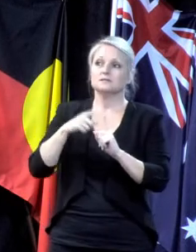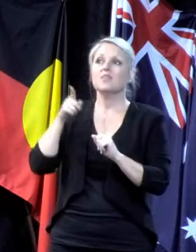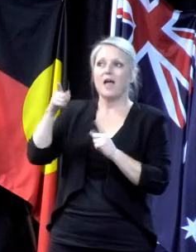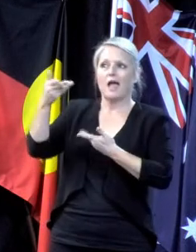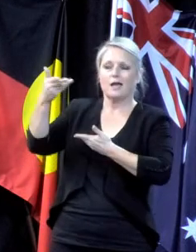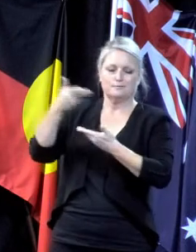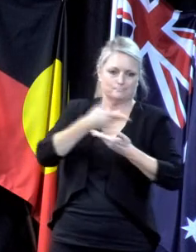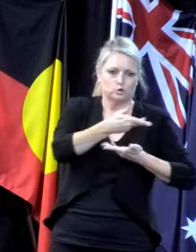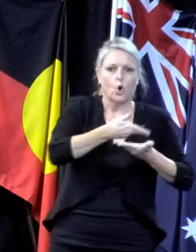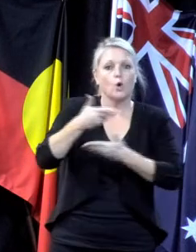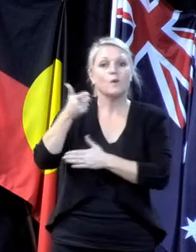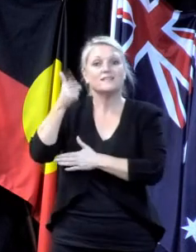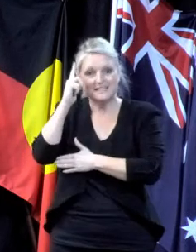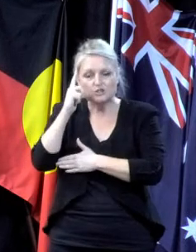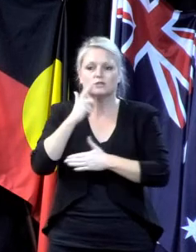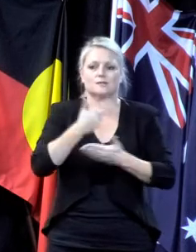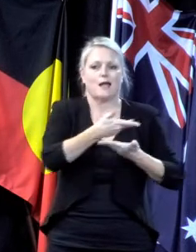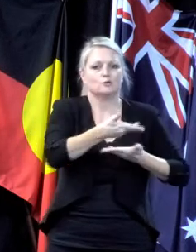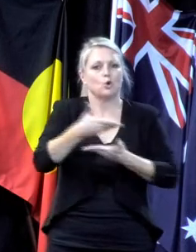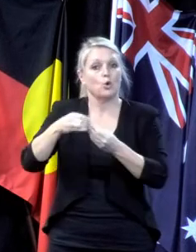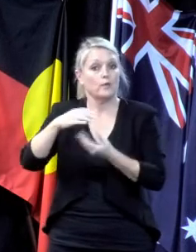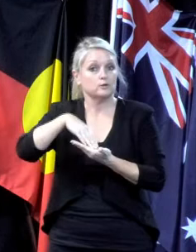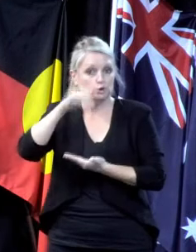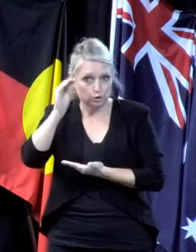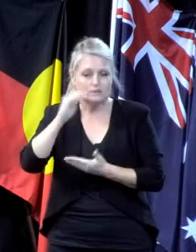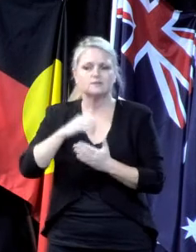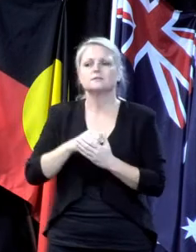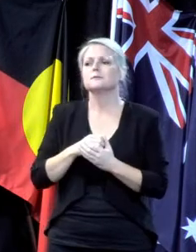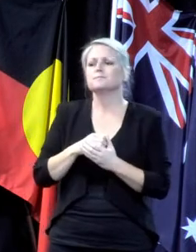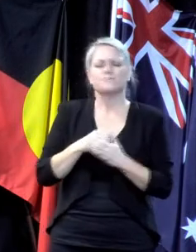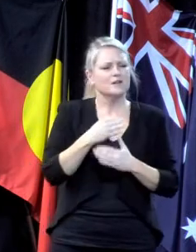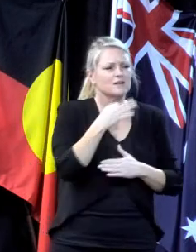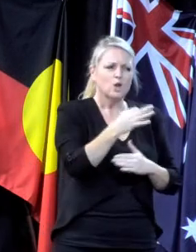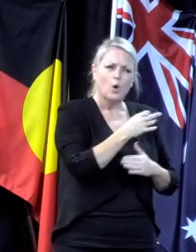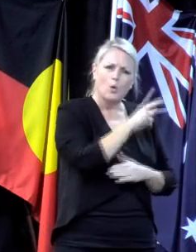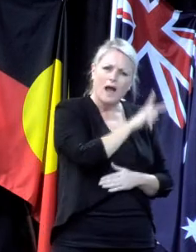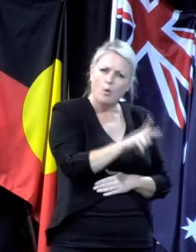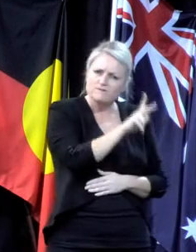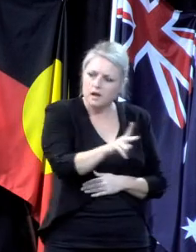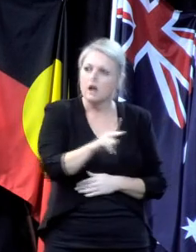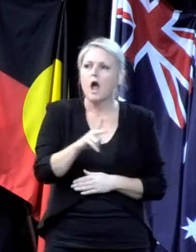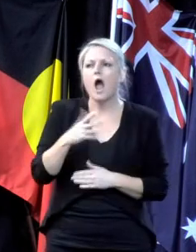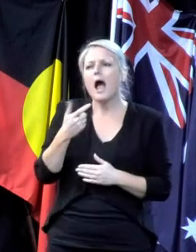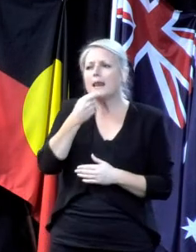And how often does that happen? They happen... it varies from school to school. It’s a little bit differentiated, but that...